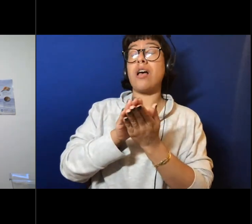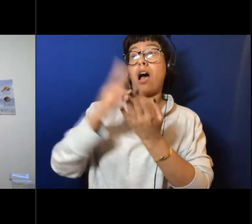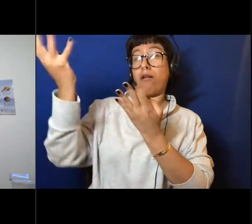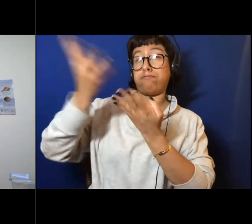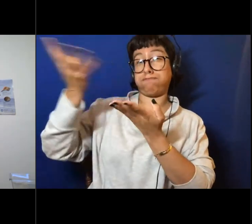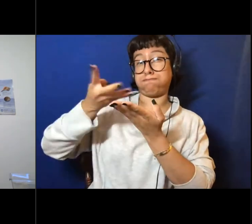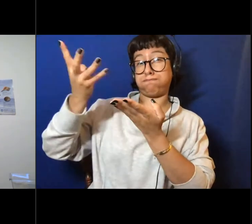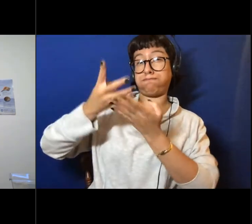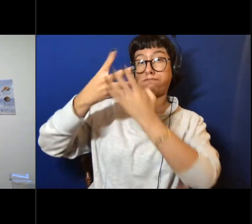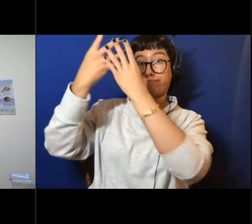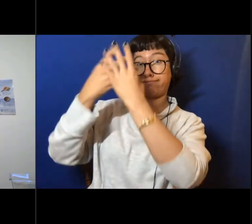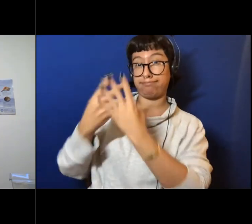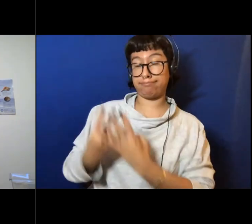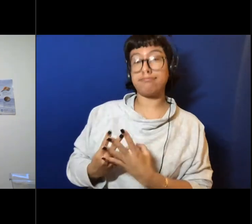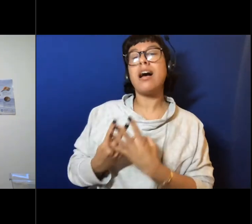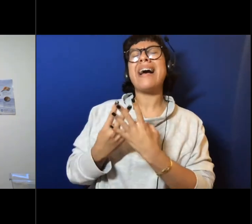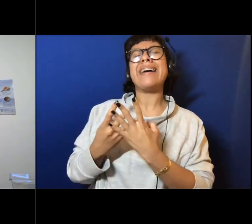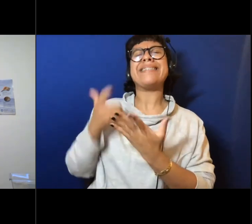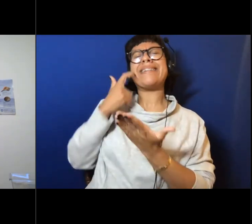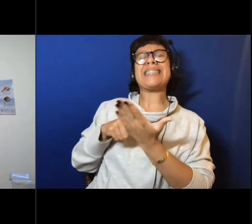actually want to eat, and maybe it's not good for them,